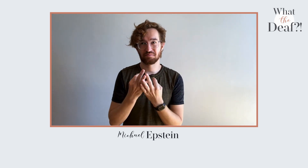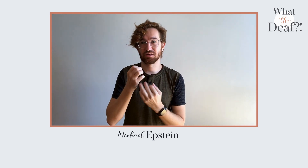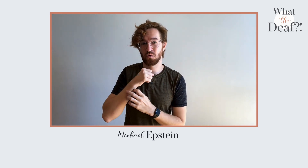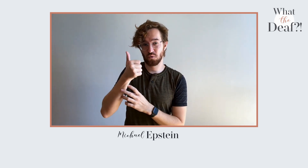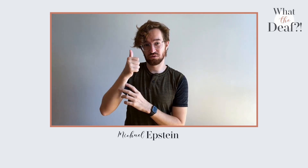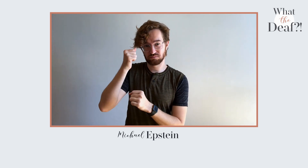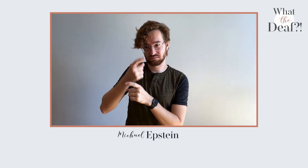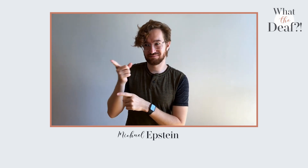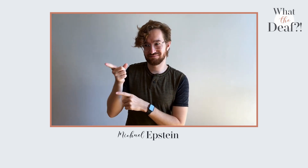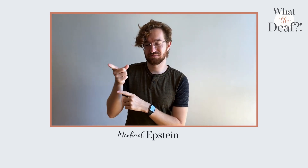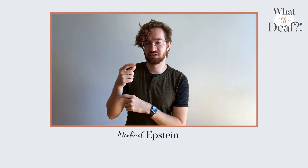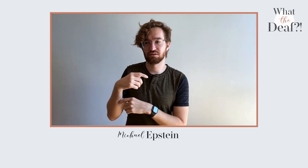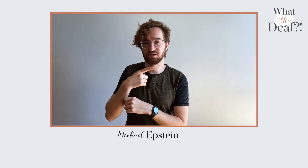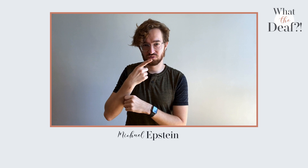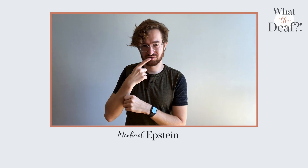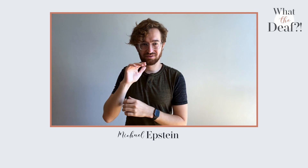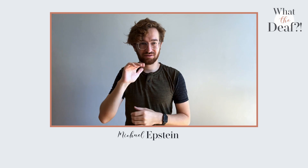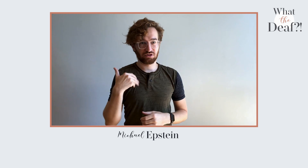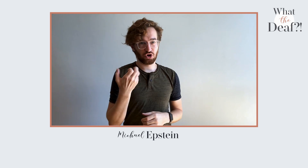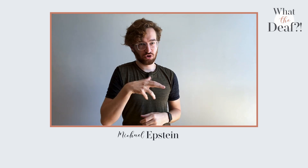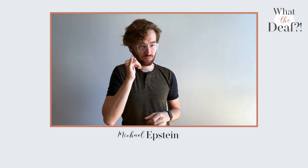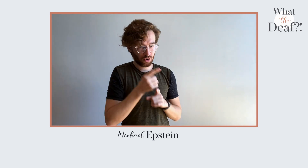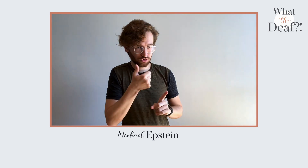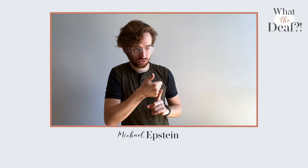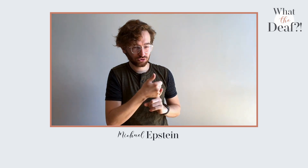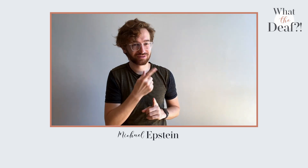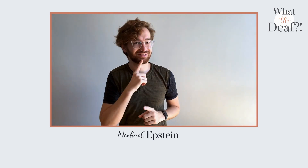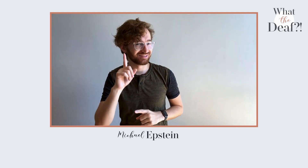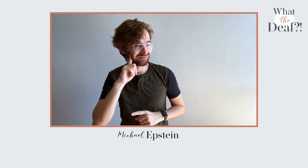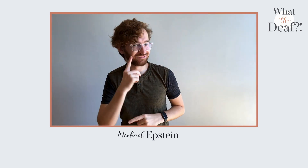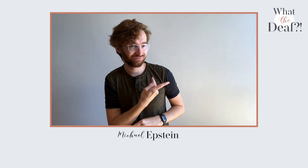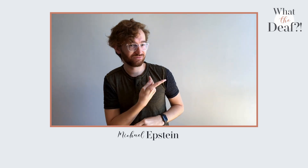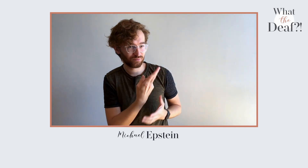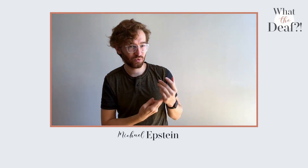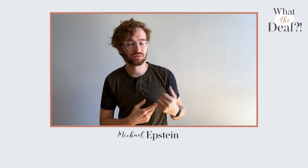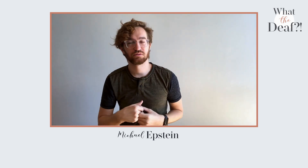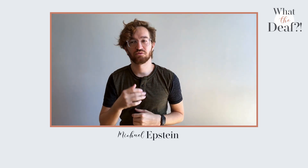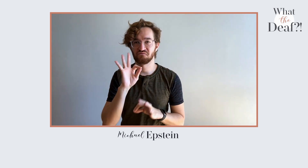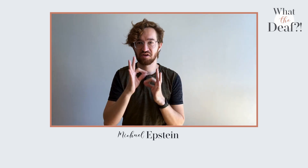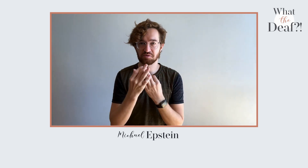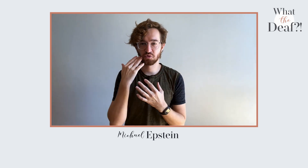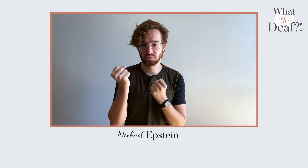My older sibling is hearing, my younger brother is deaf, so there's two of us in the family now. My family knows sign language, and like I said,